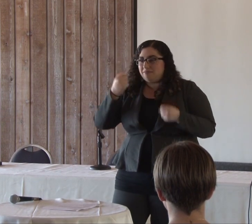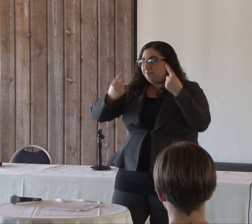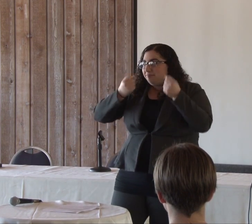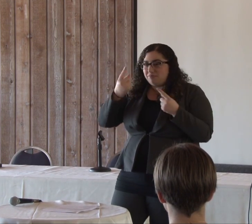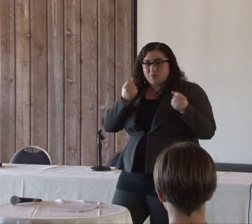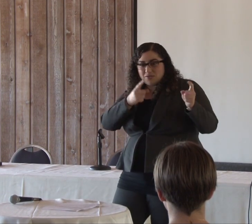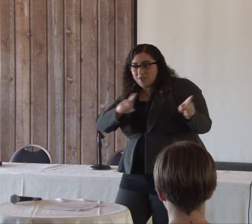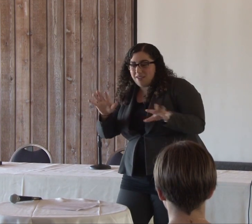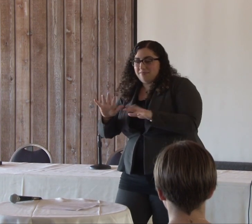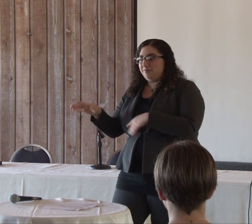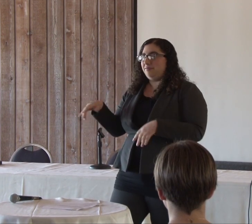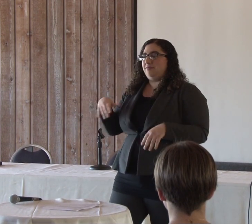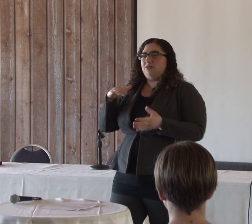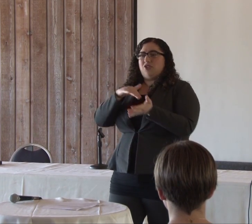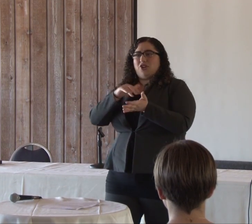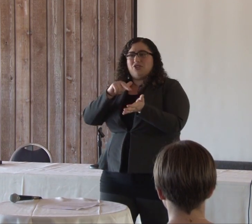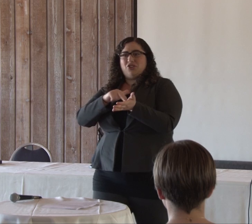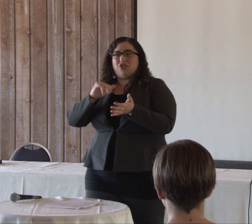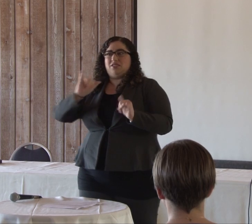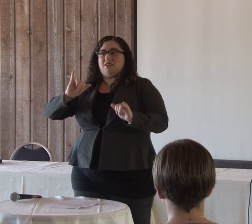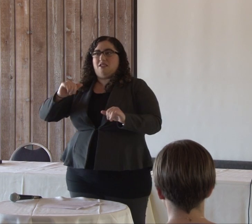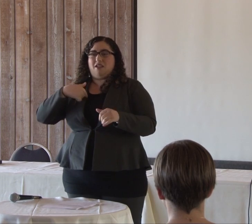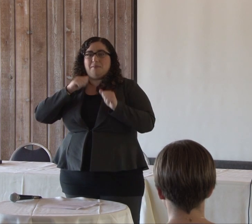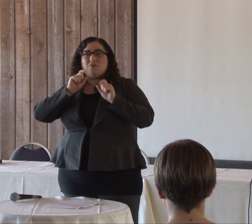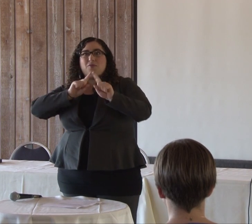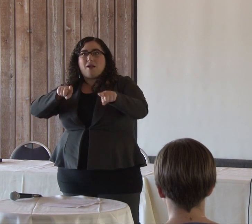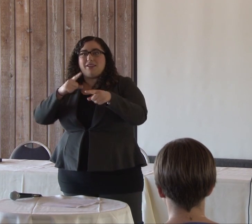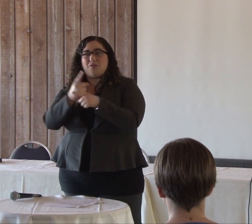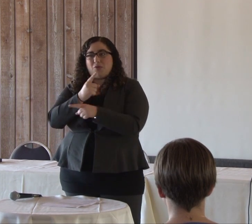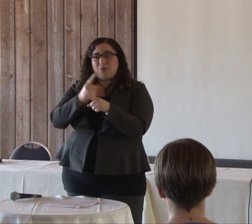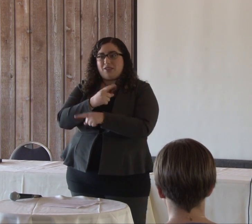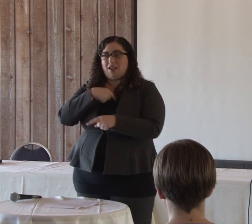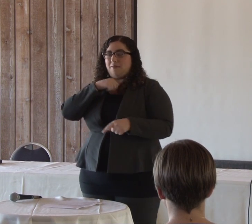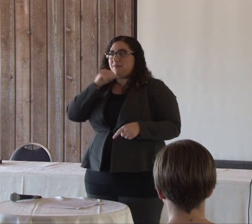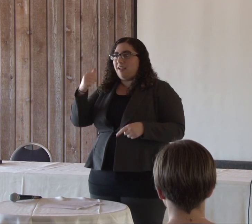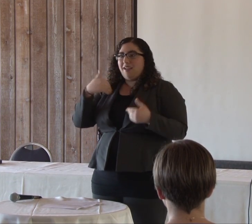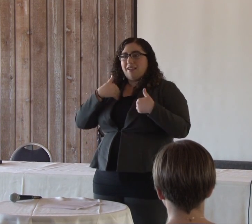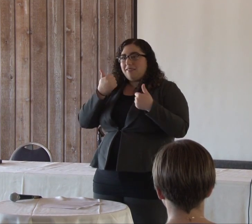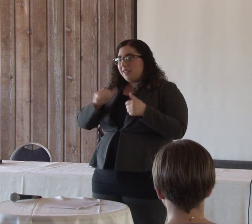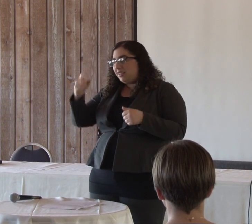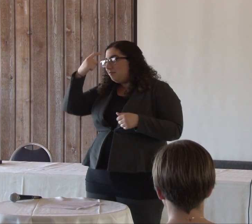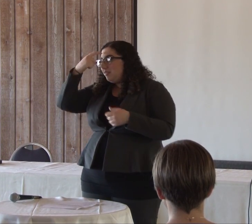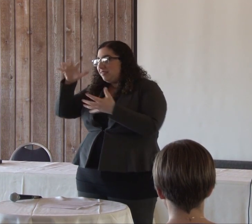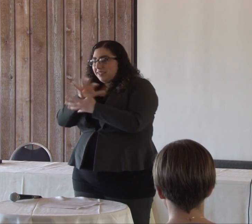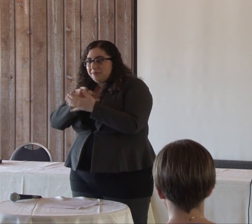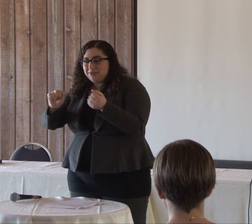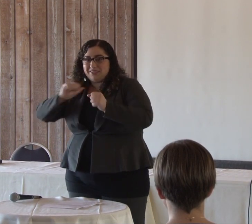interpreter advocating for me, supporting me, making sure I understood what was going on and what my method for treatment was